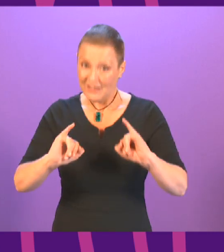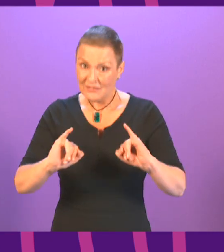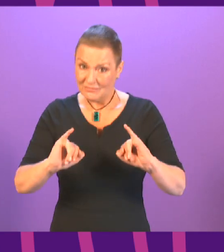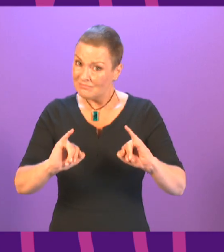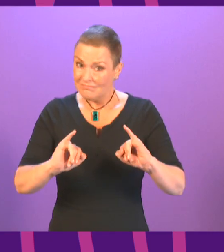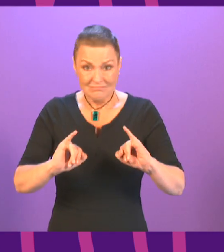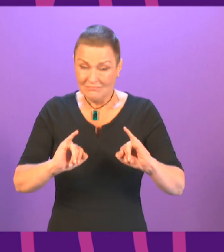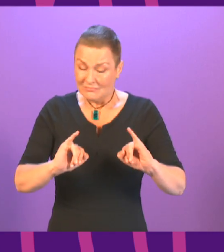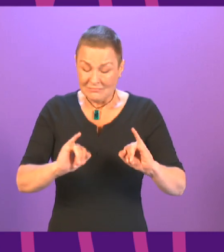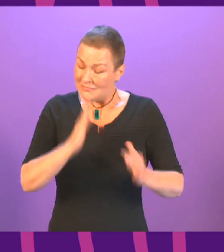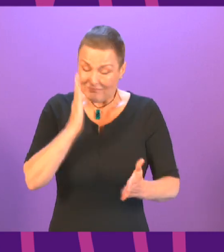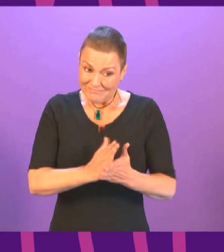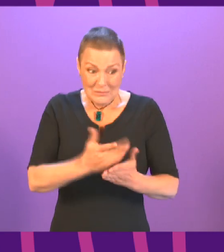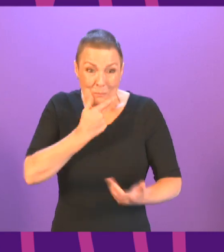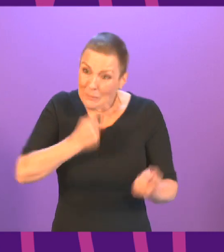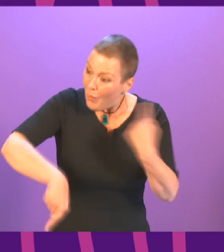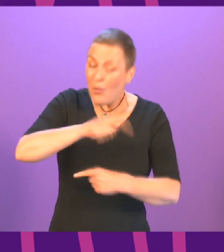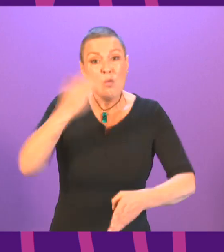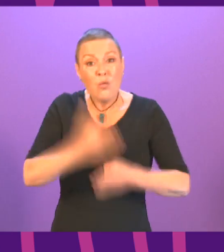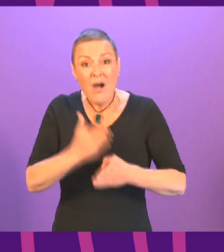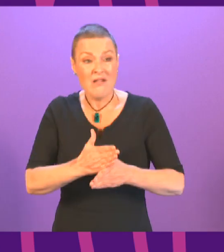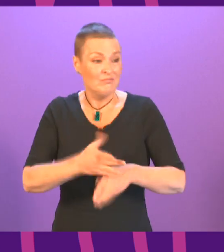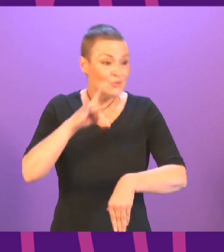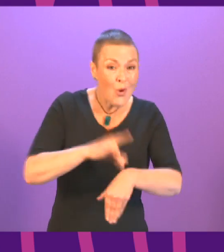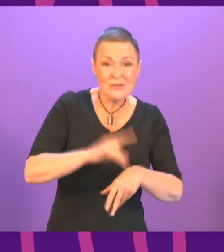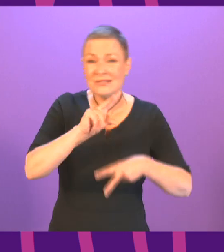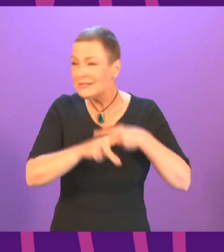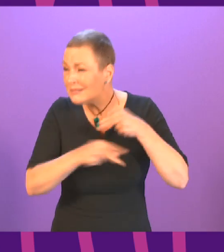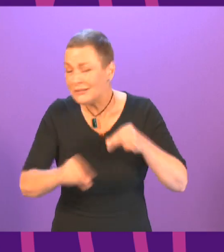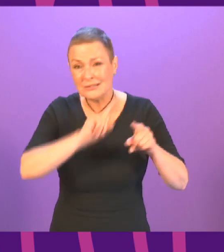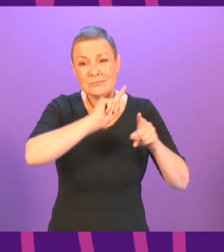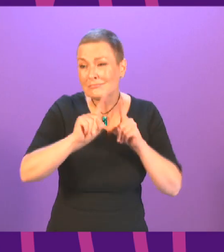that we face, and nobody knows it more than those who are working on the front line of our NHS.